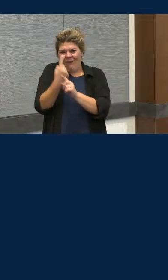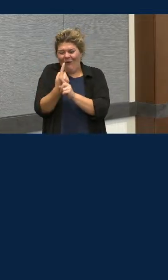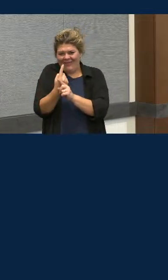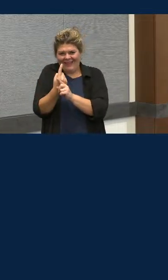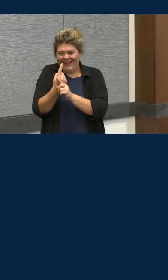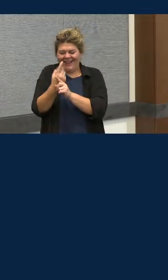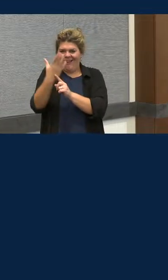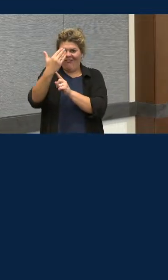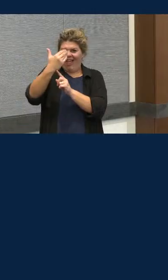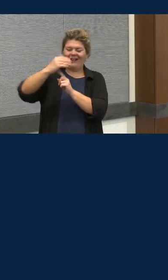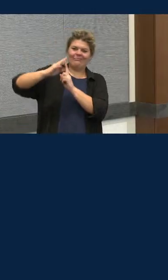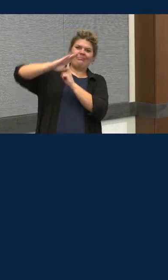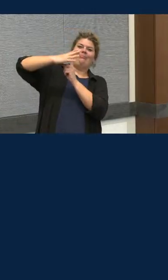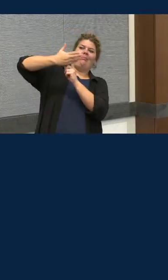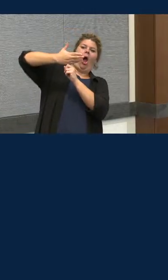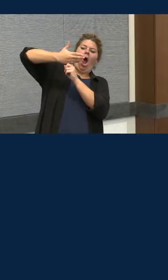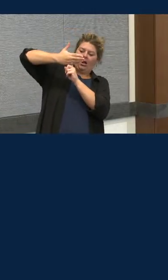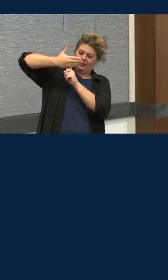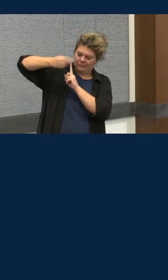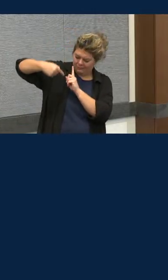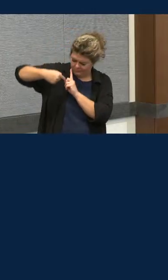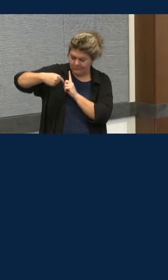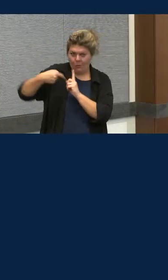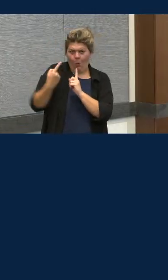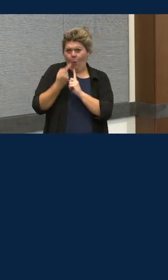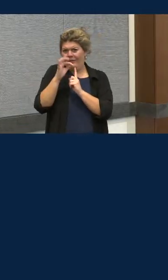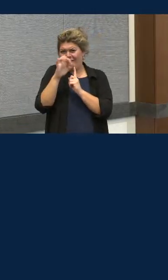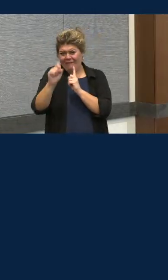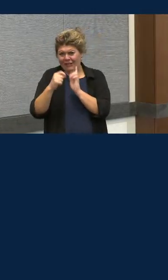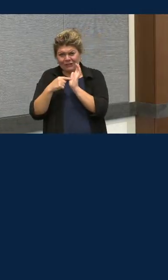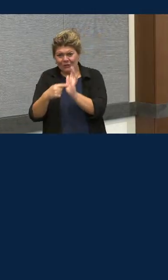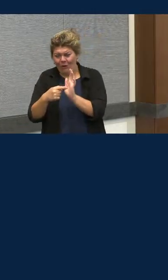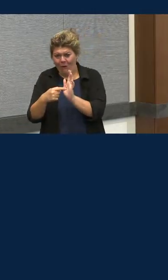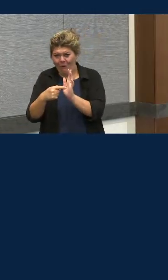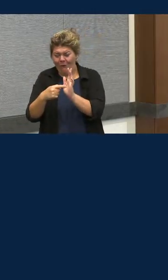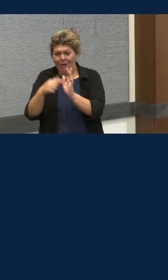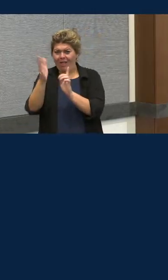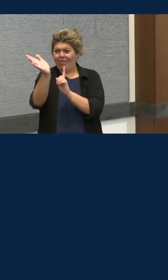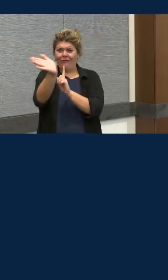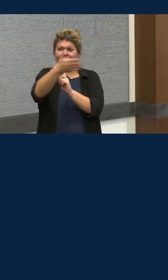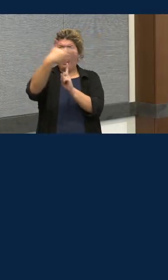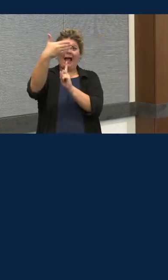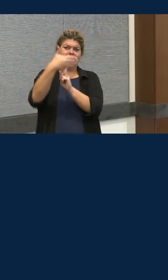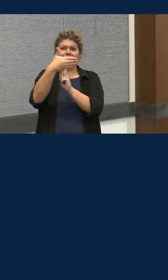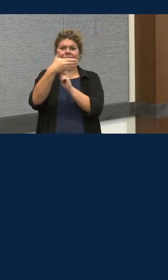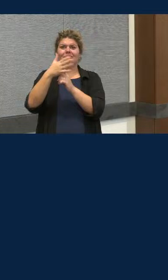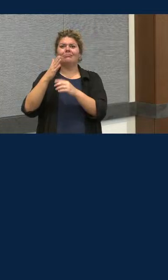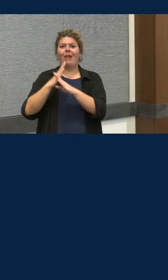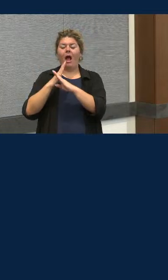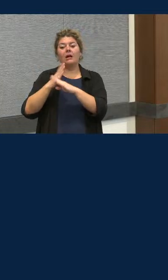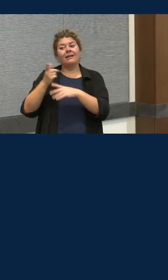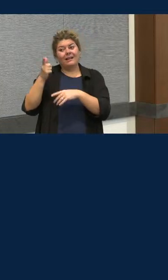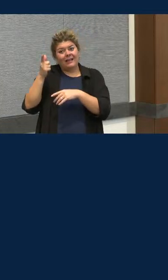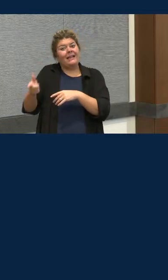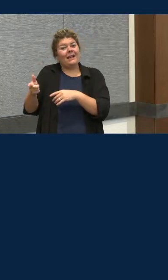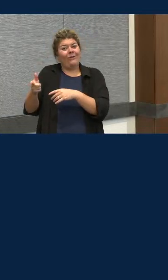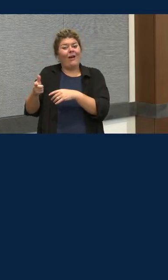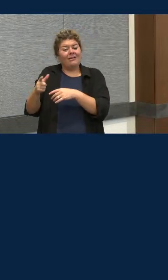It's sort of warn down and the flag. And, you know, so he was